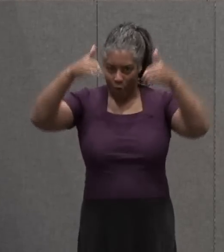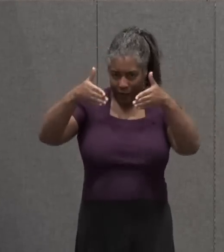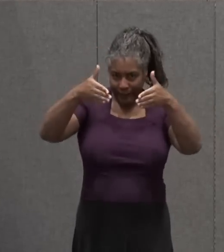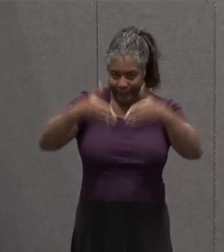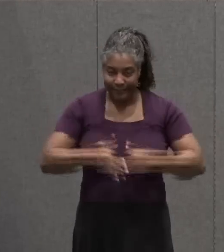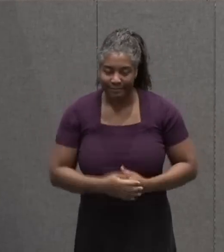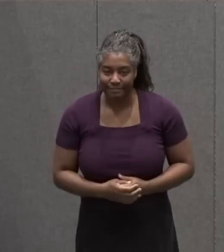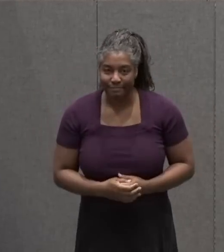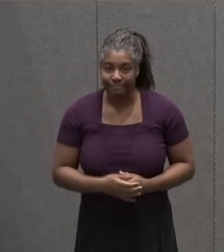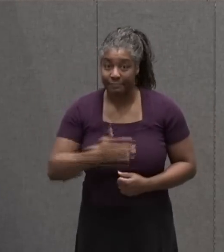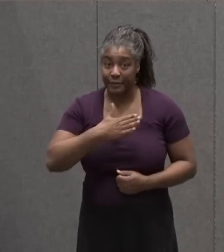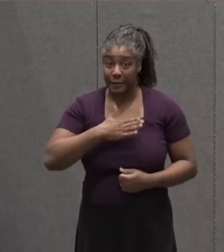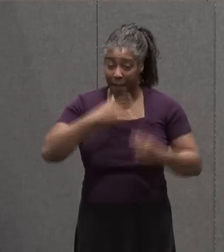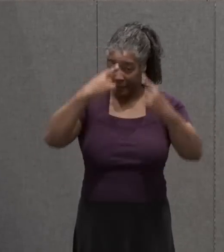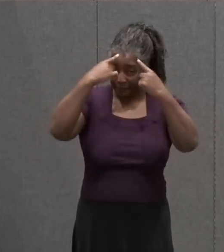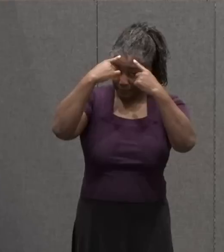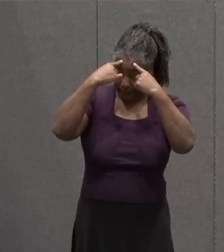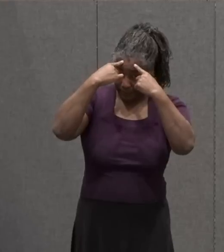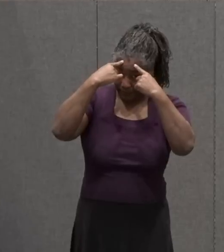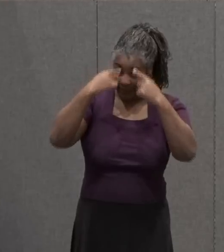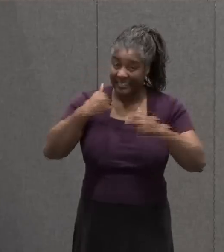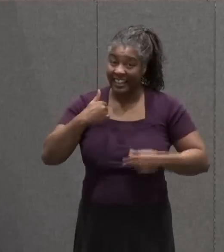My has